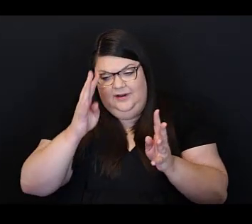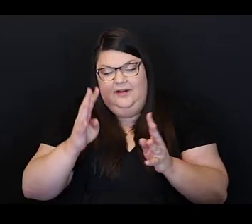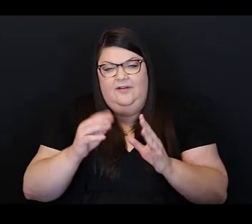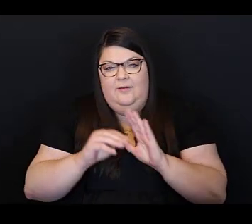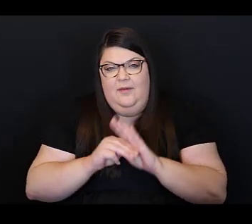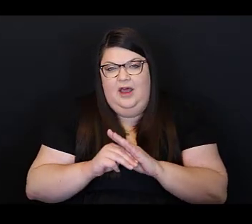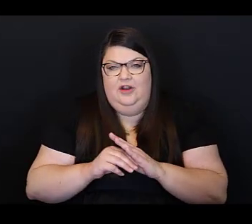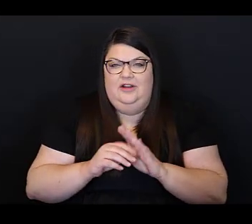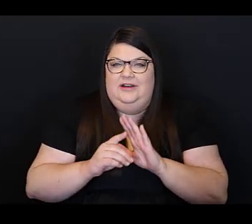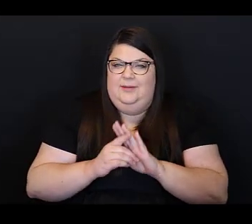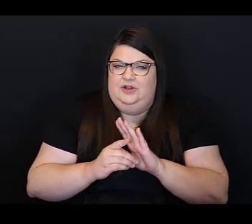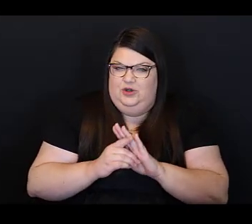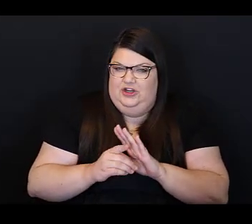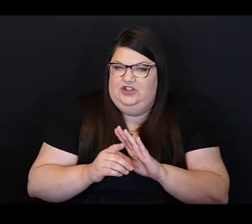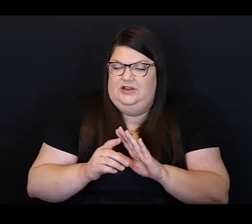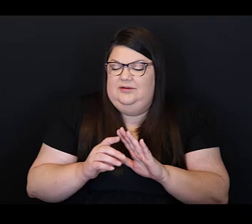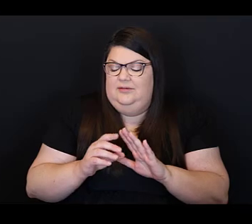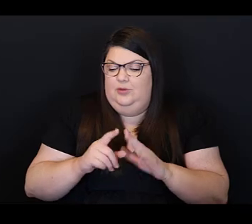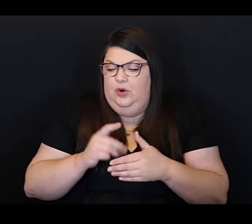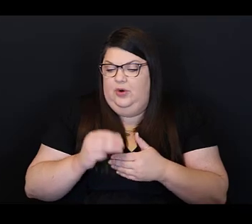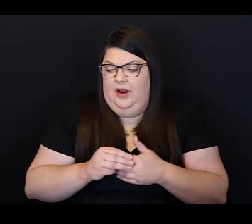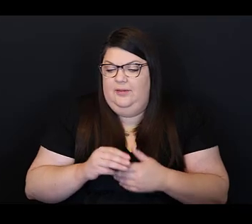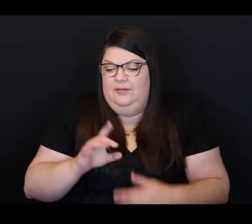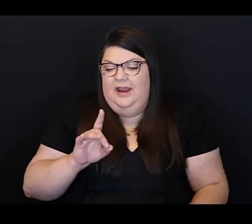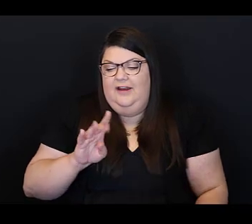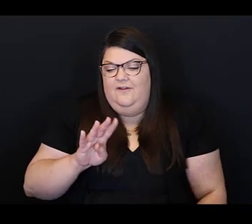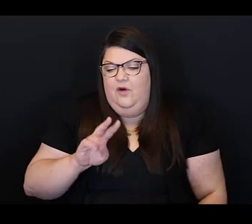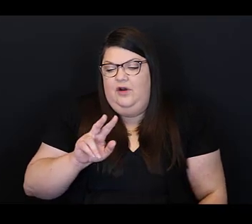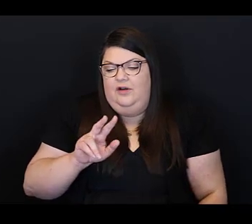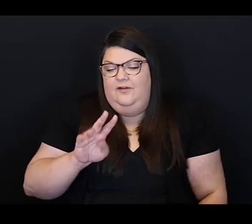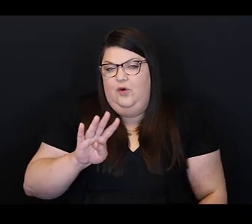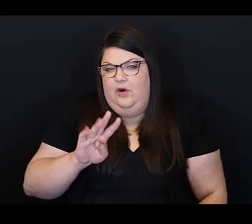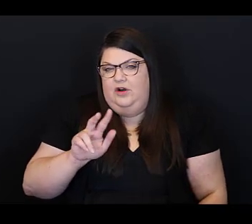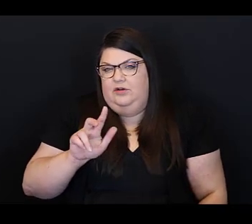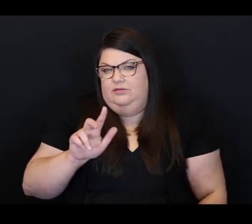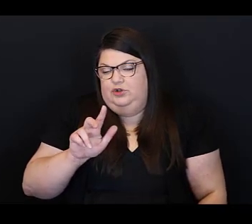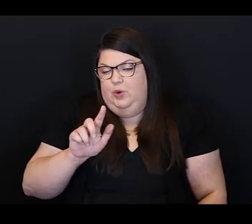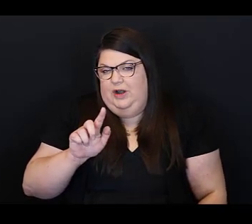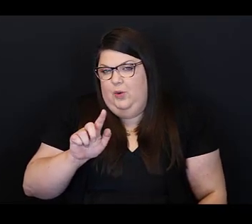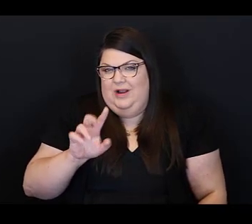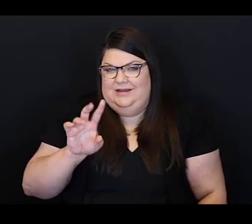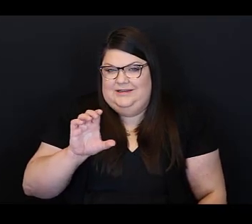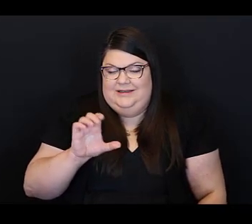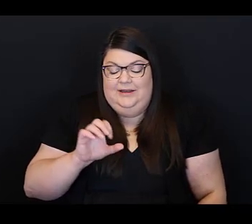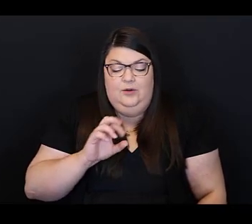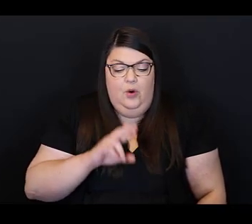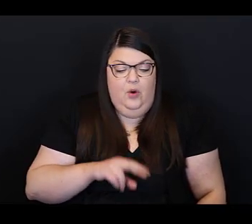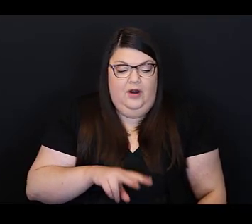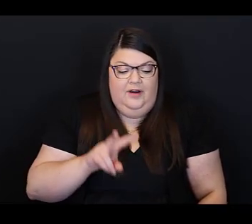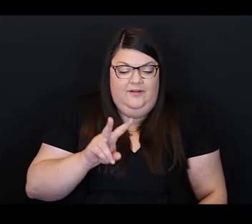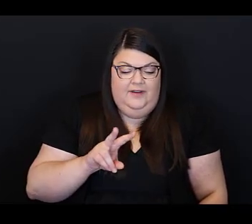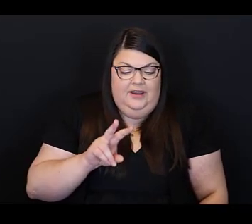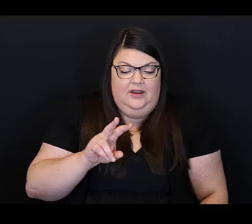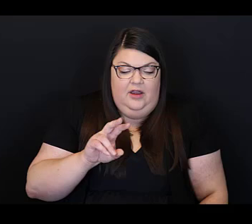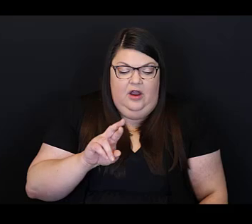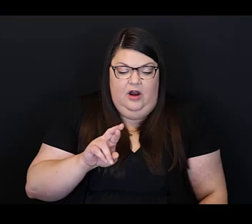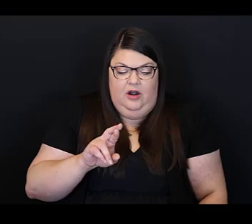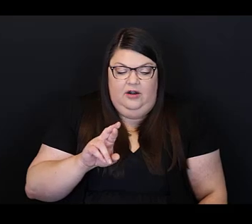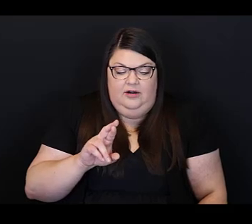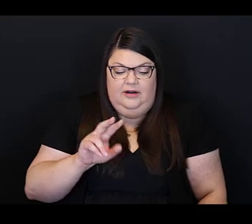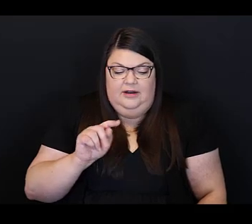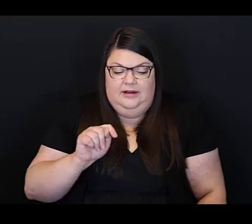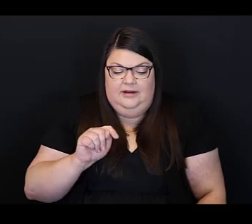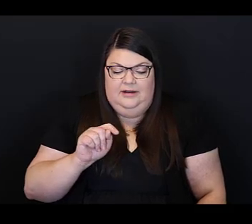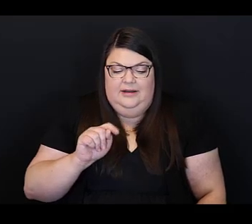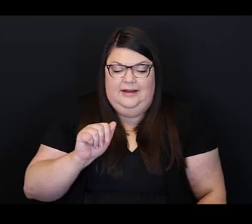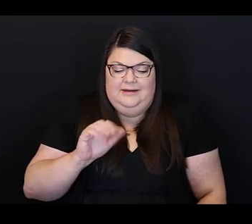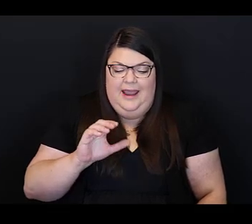Program - Assistance Listing Number 84.421C, or VRTAC-QE - Vocational Rehabilitation Technical